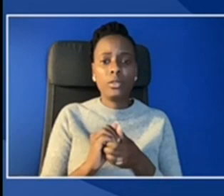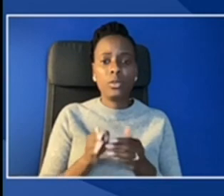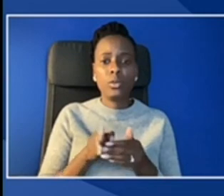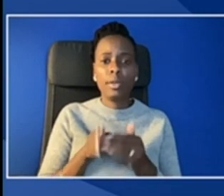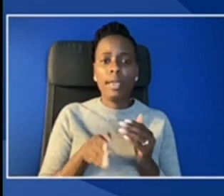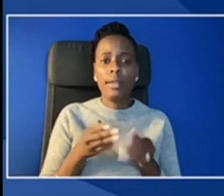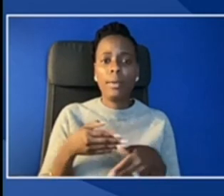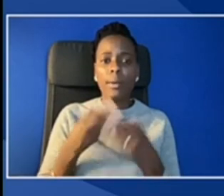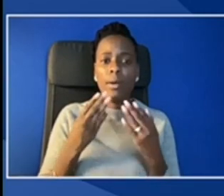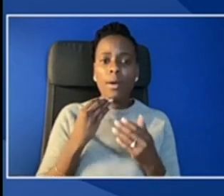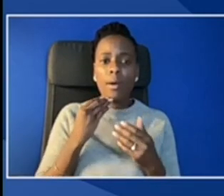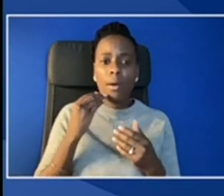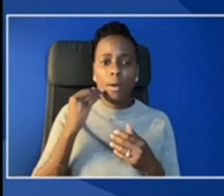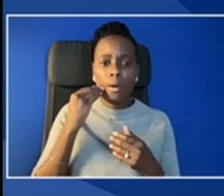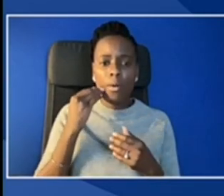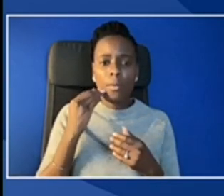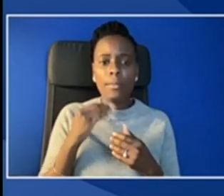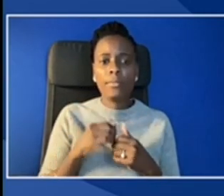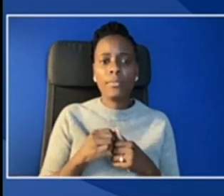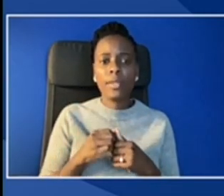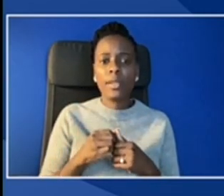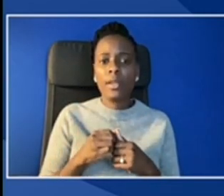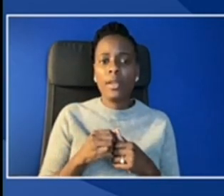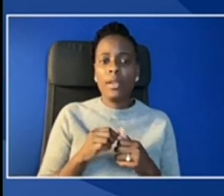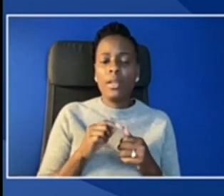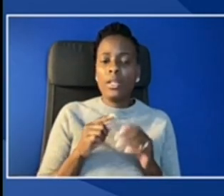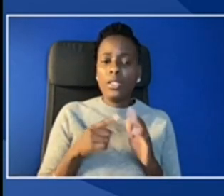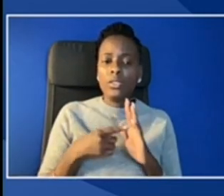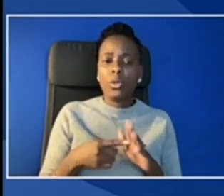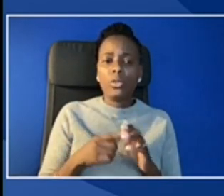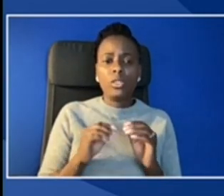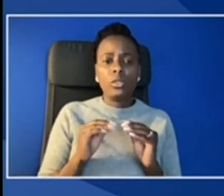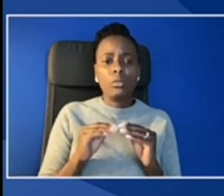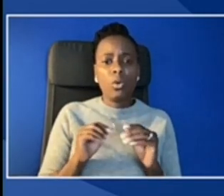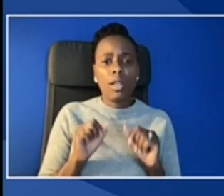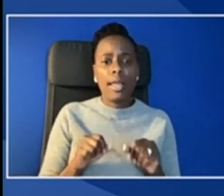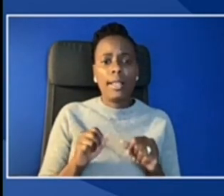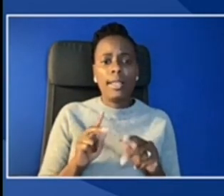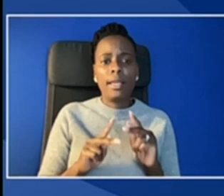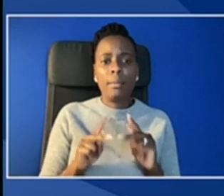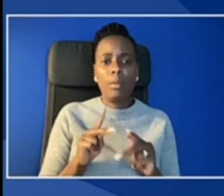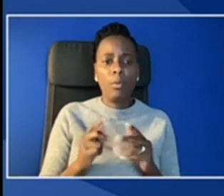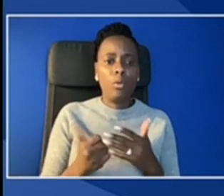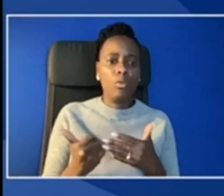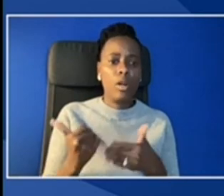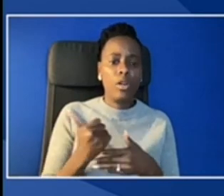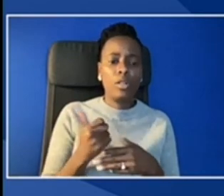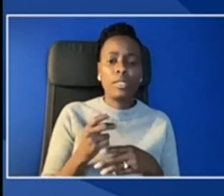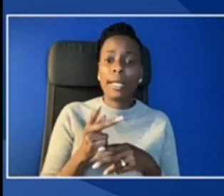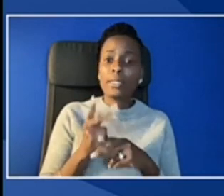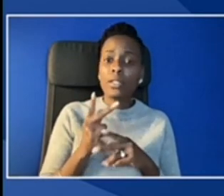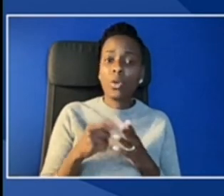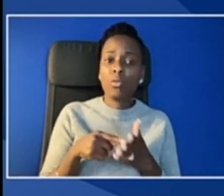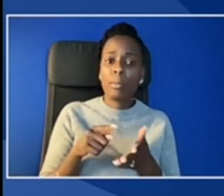essential needs, such as housing, health care or food. This prioritization perpetuates the cycle of homelessness as individuals struggle to meet both their